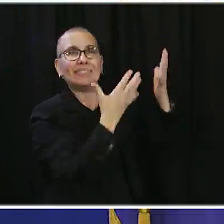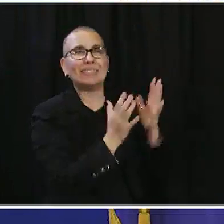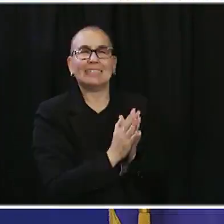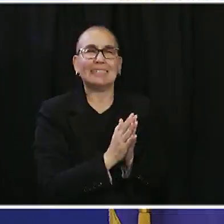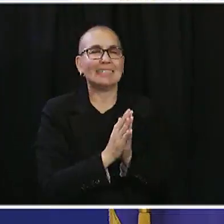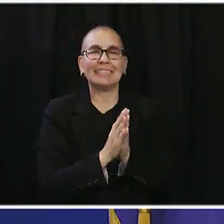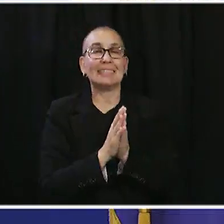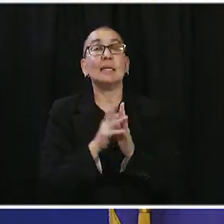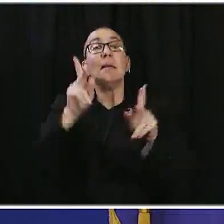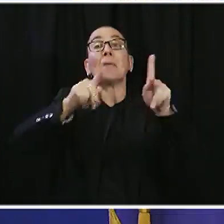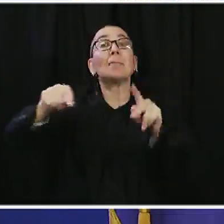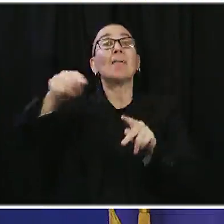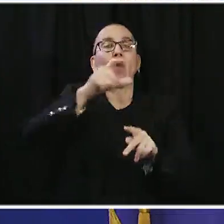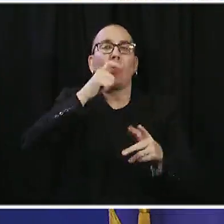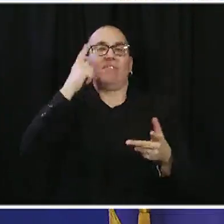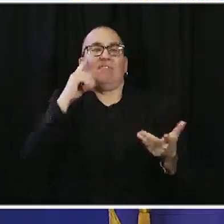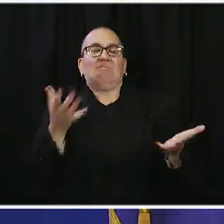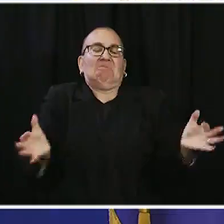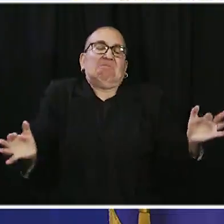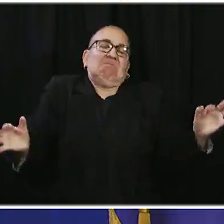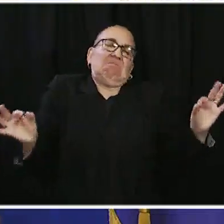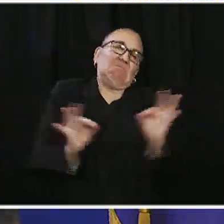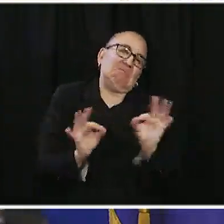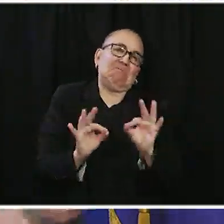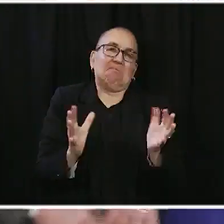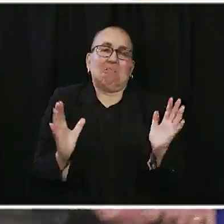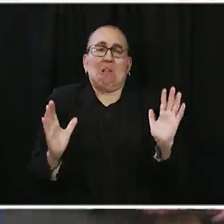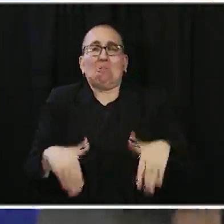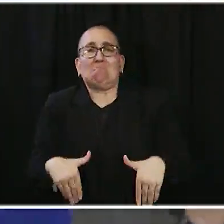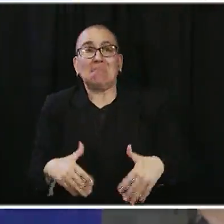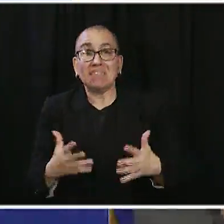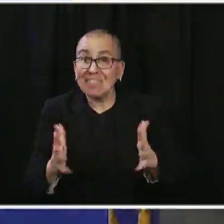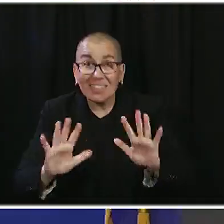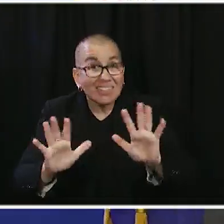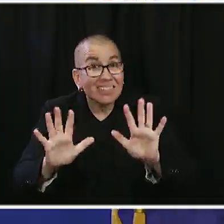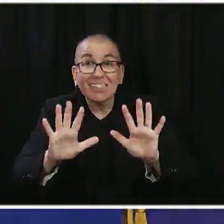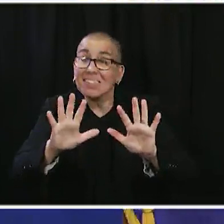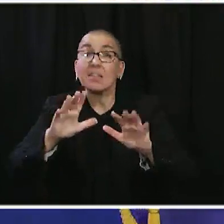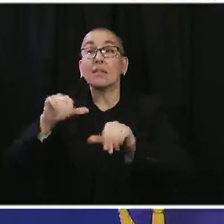THERE'S A GROUP OF PEOPLE OUT THERE THAT SAYS THIS ISN'T THAT BIG A DEAL. LET'S OPEN UP THE RESTAURANTS. THE SCIENCE BEHIND THAT DOESN'T AGREE WITH THAT.